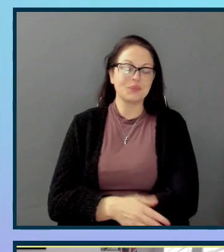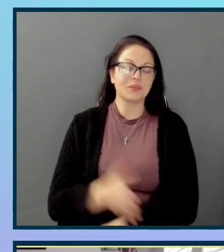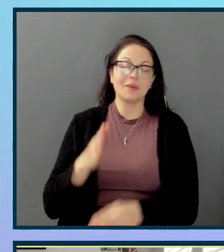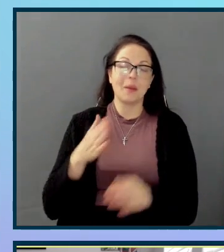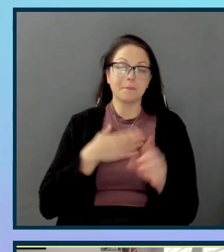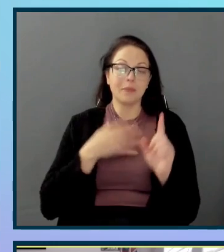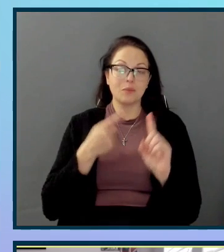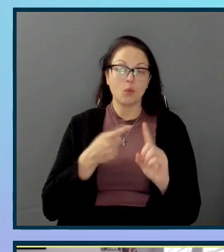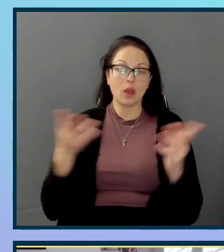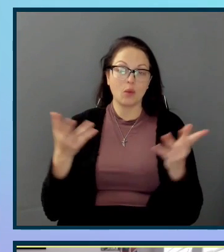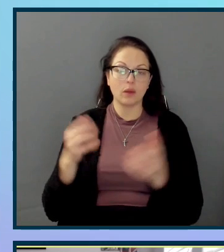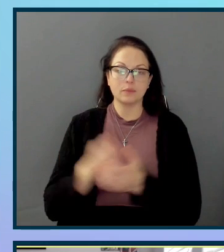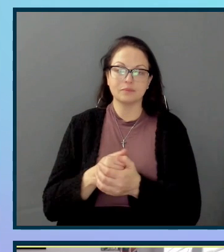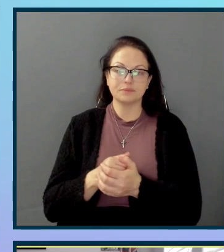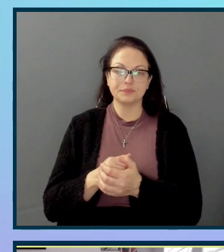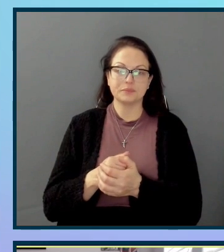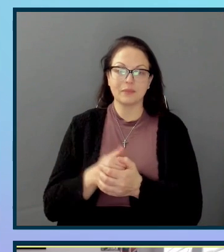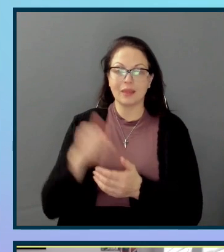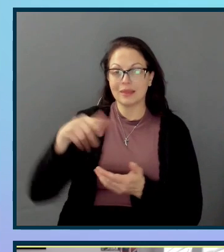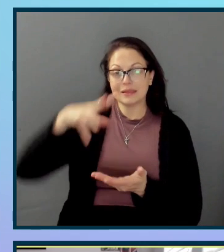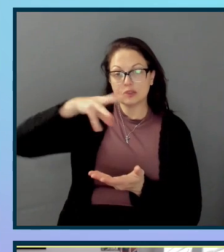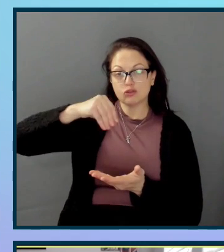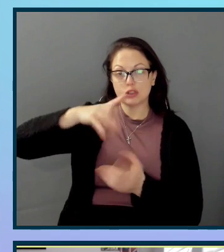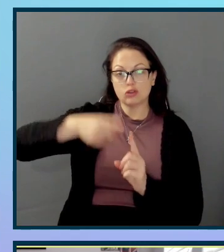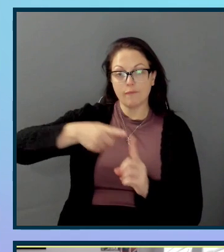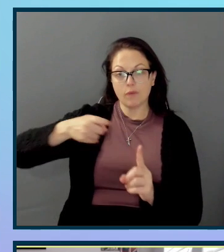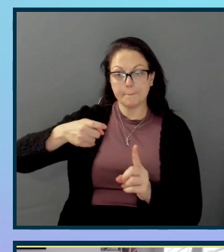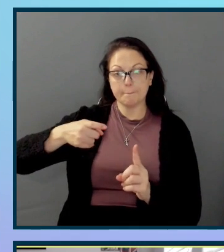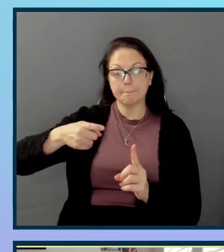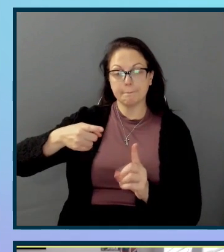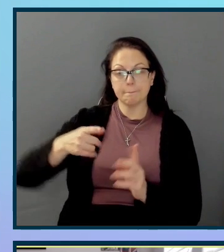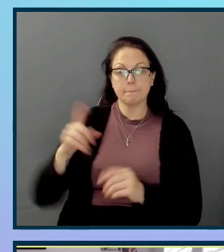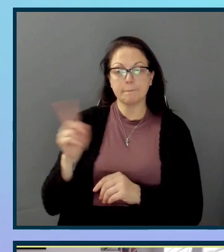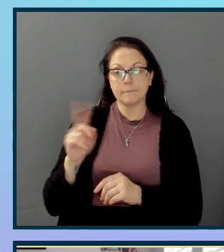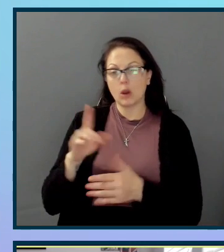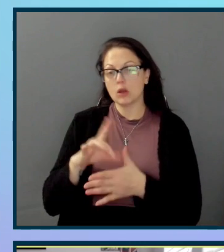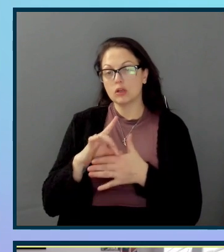is that this is a screenshot directly from the Content Usable document.